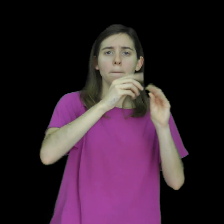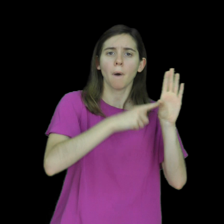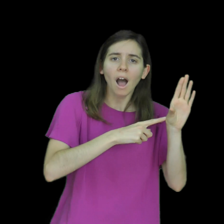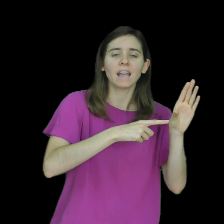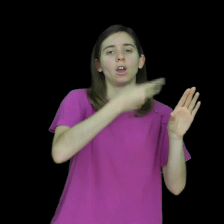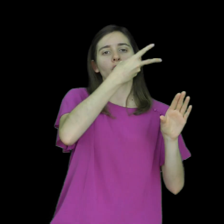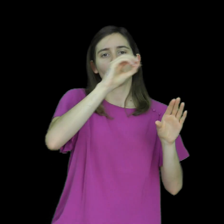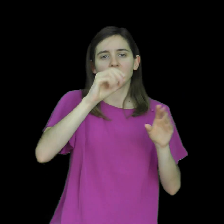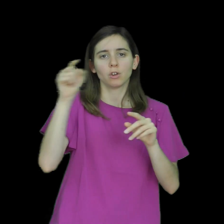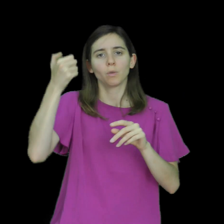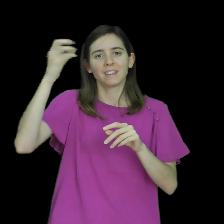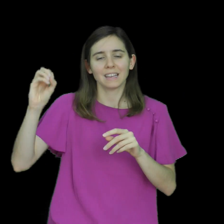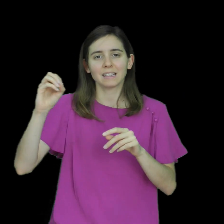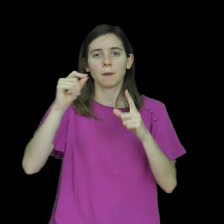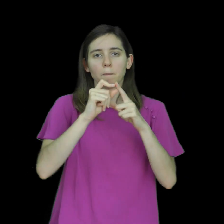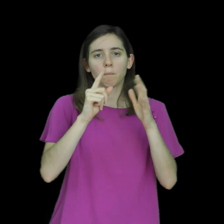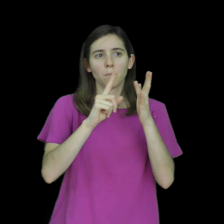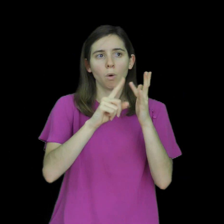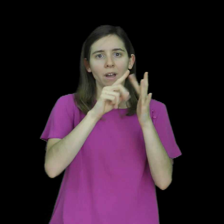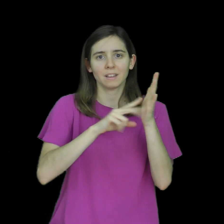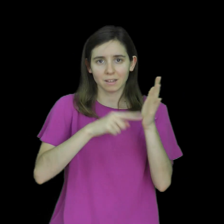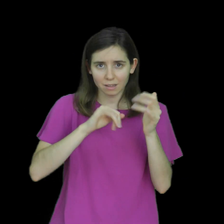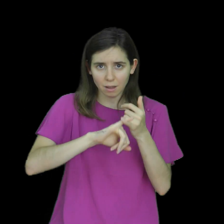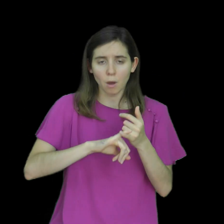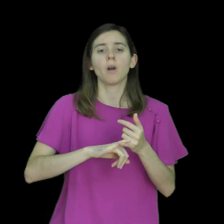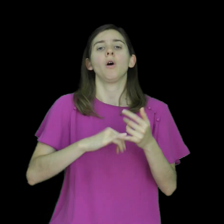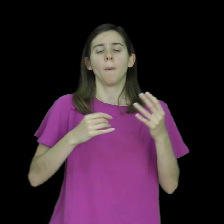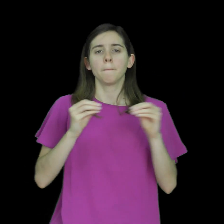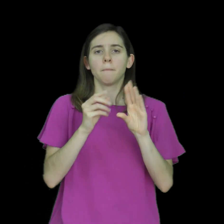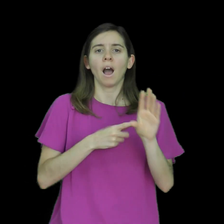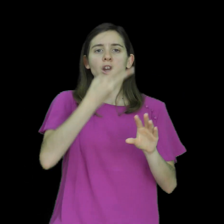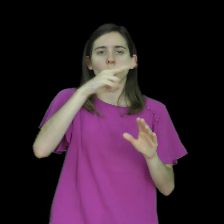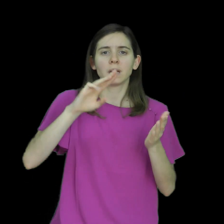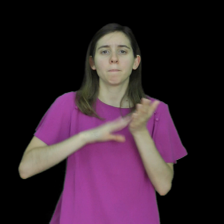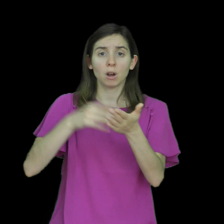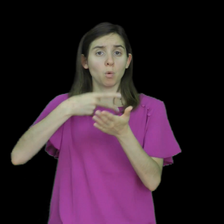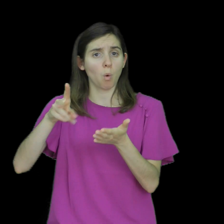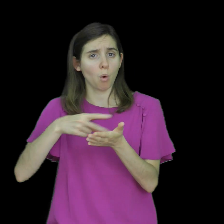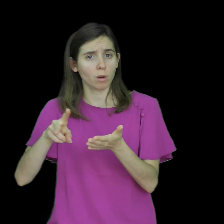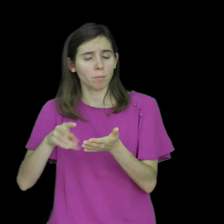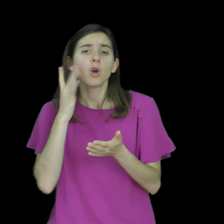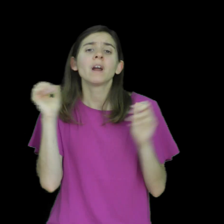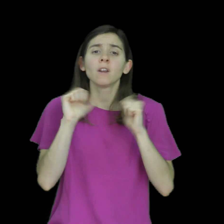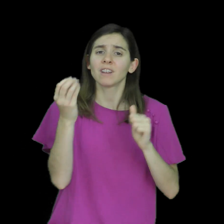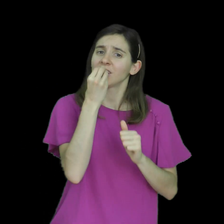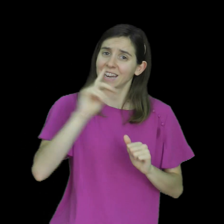20-minute walk. So why not start today? Stand up and go for a walk after you eat.